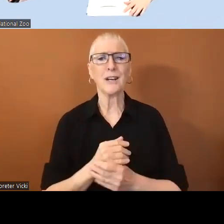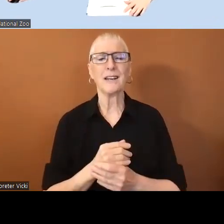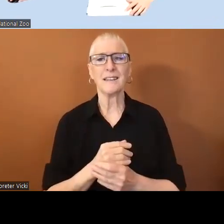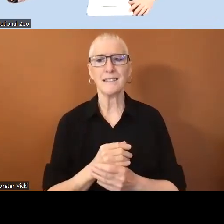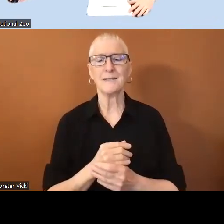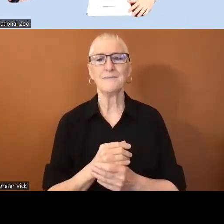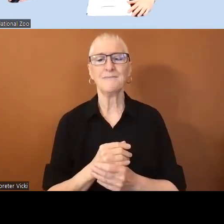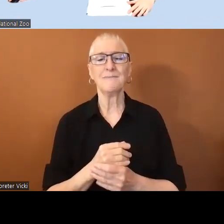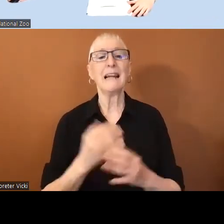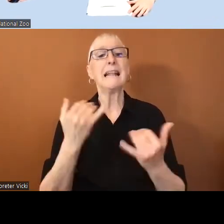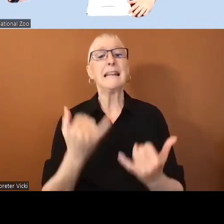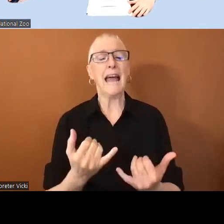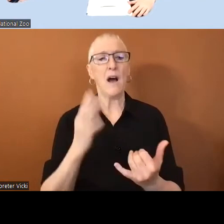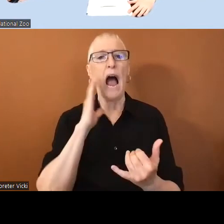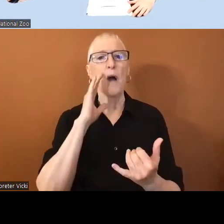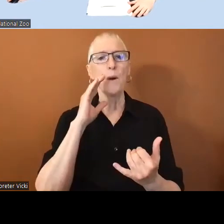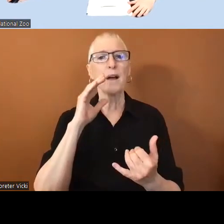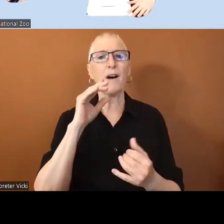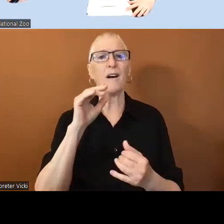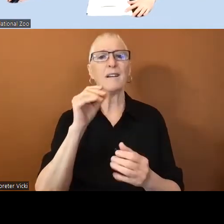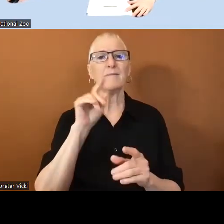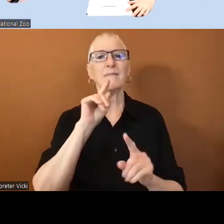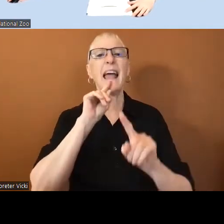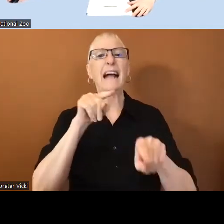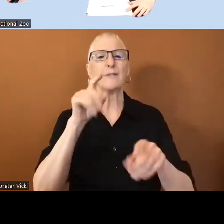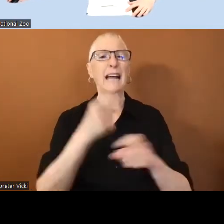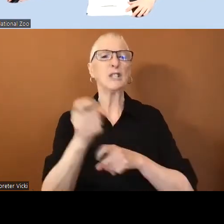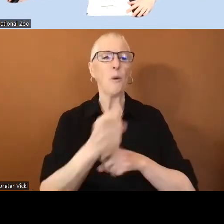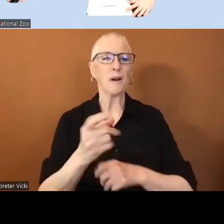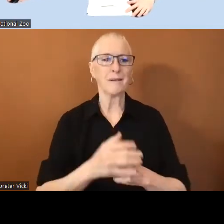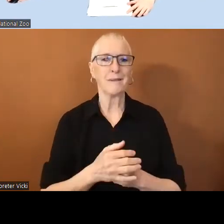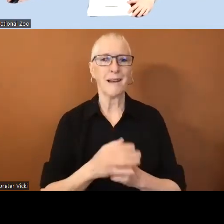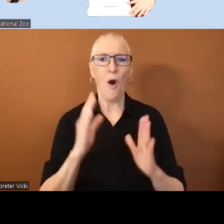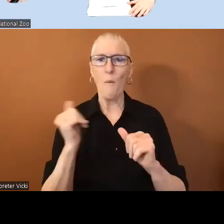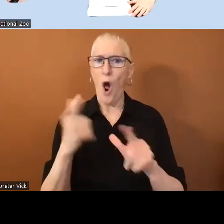Now I'm gonna throw up the answer to the that joke. I hope everybody put their guesses in.